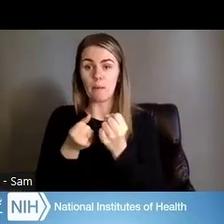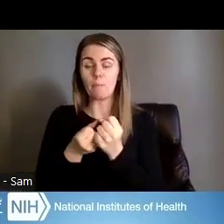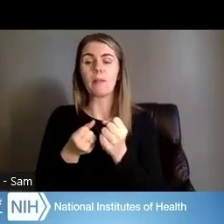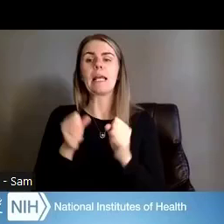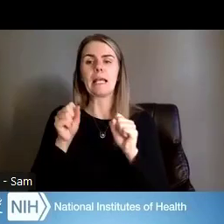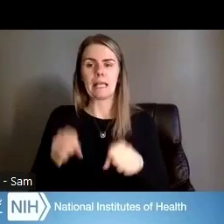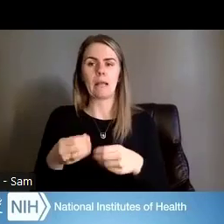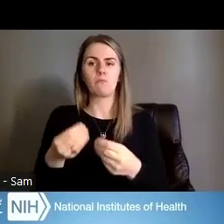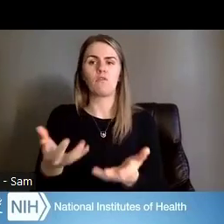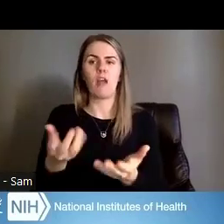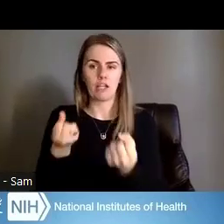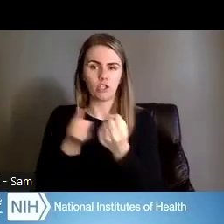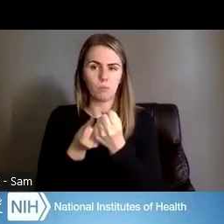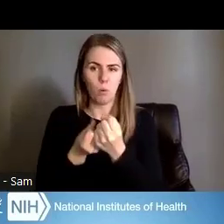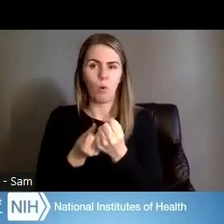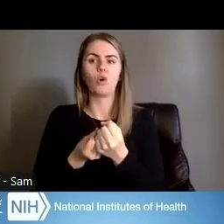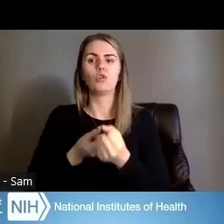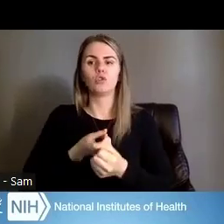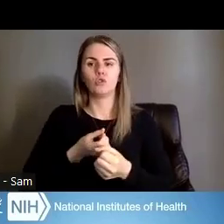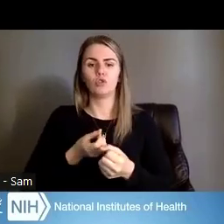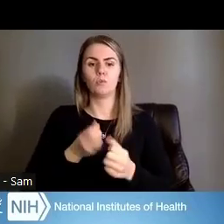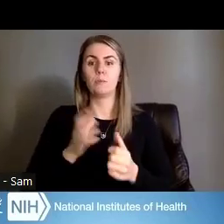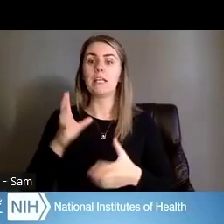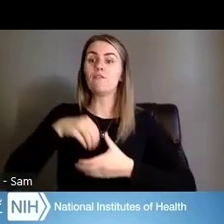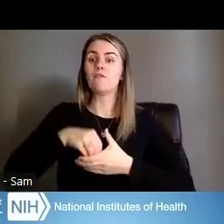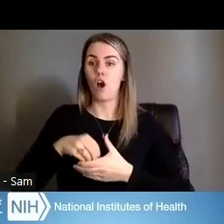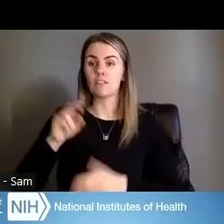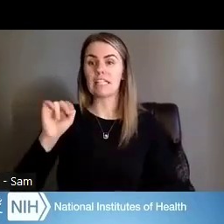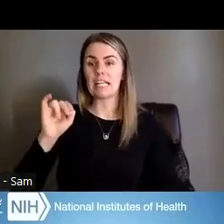in an NIH-funded lab. So that's one option.